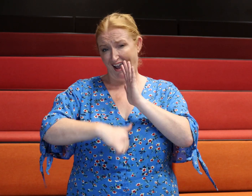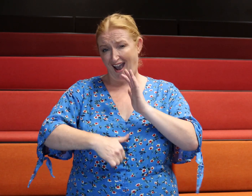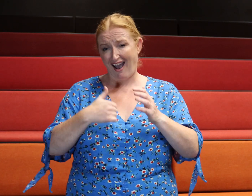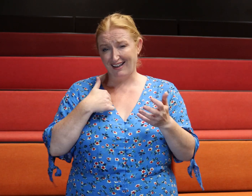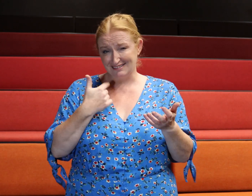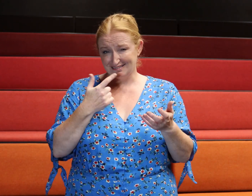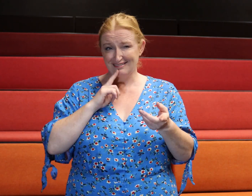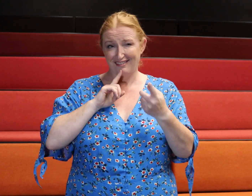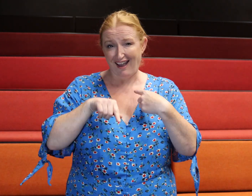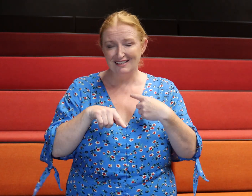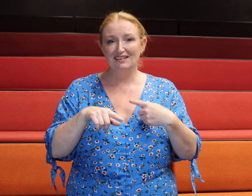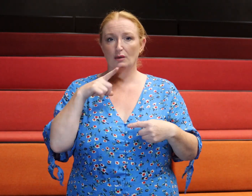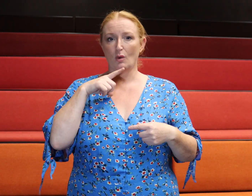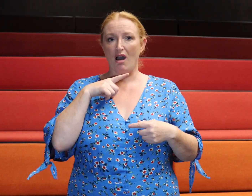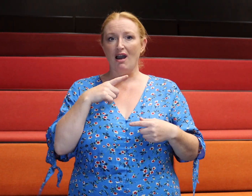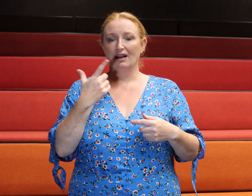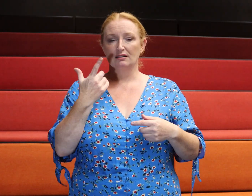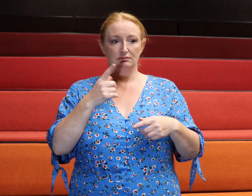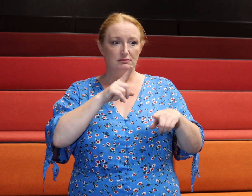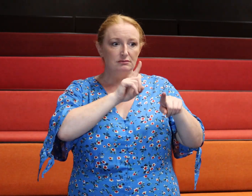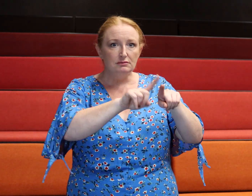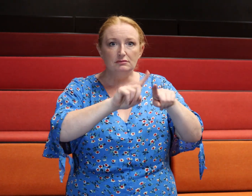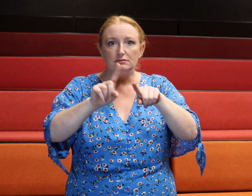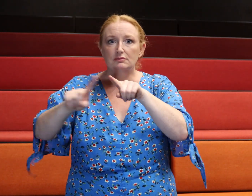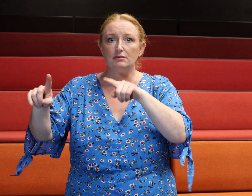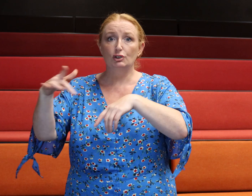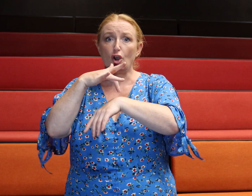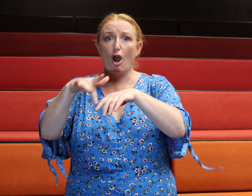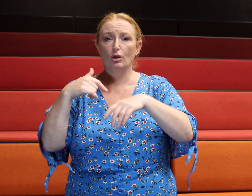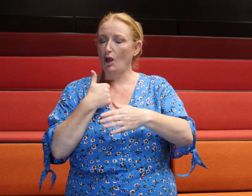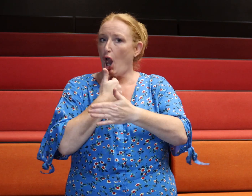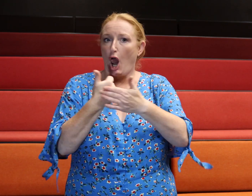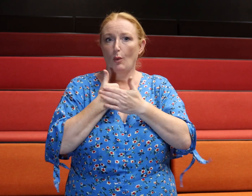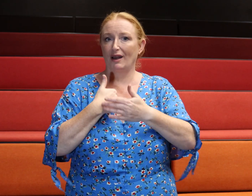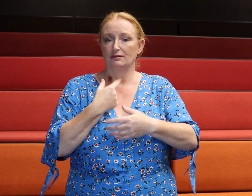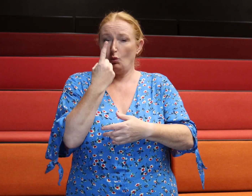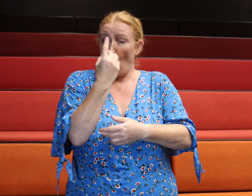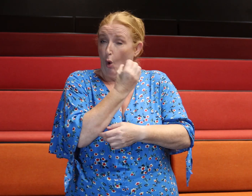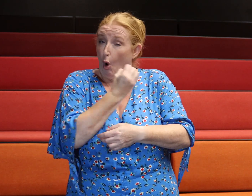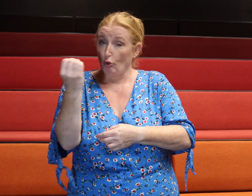because every show that I do, I completely absorb and I